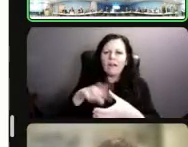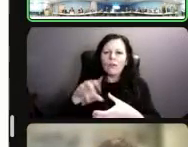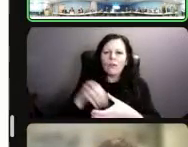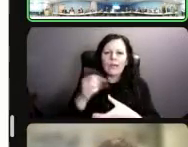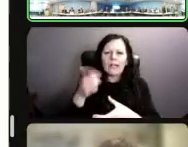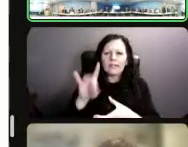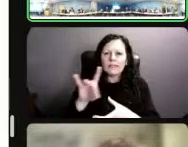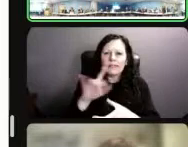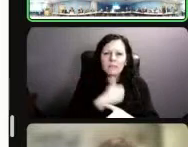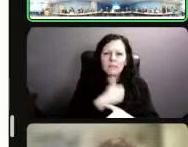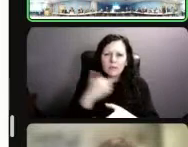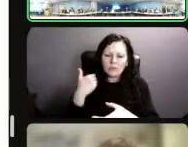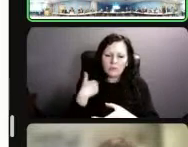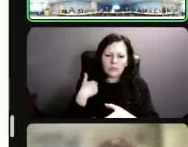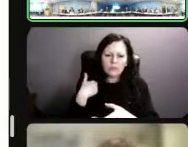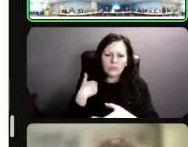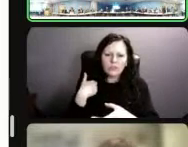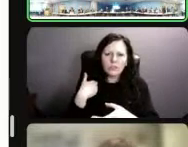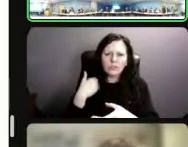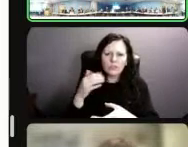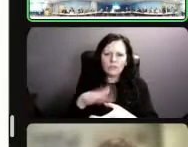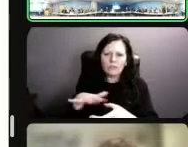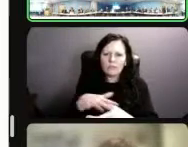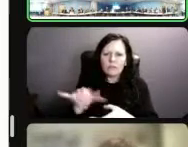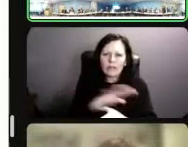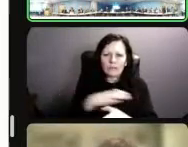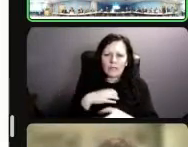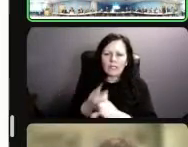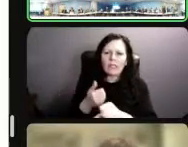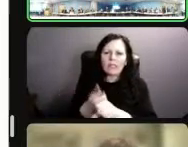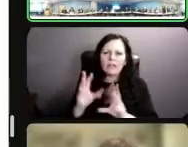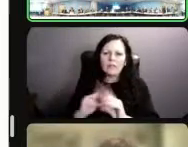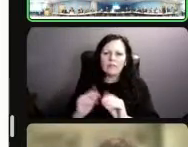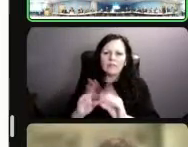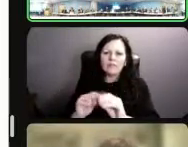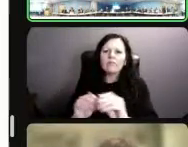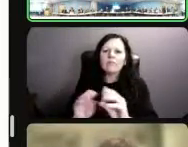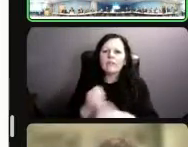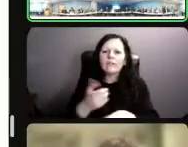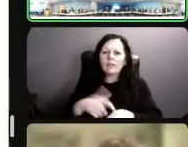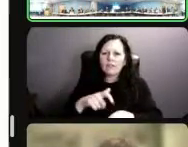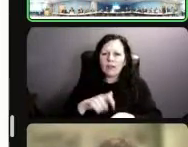PERMITTING THEM THE CITY